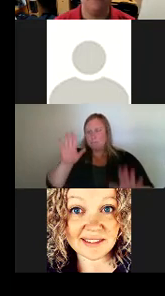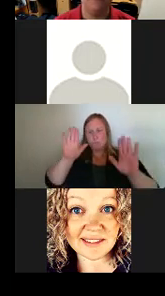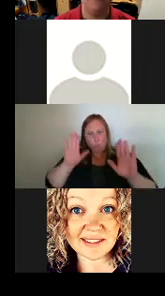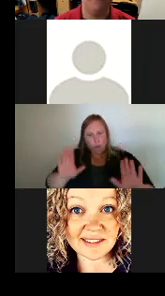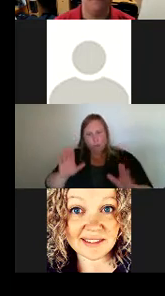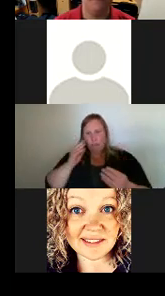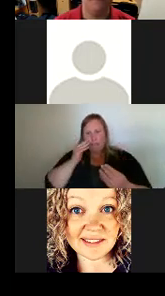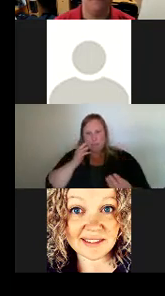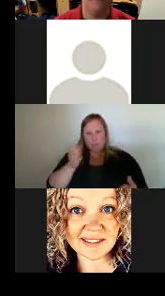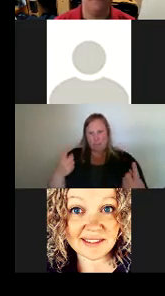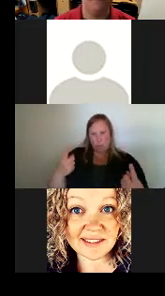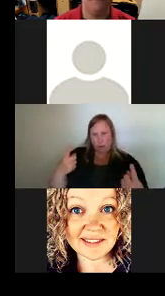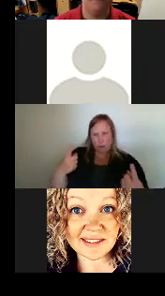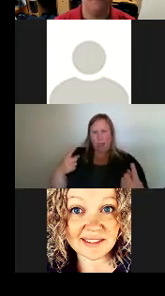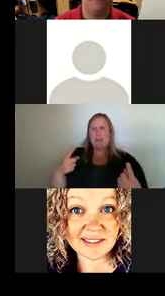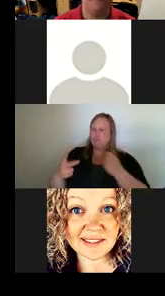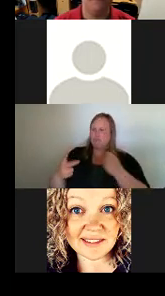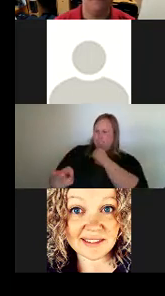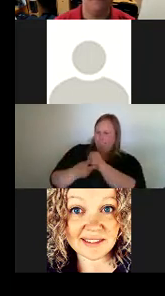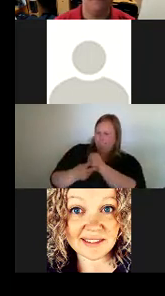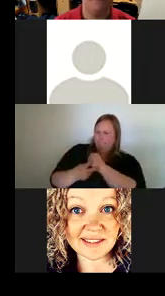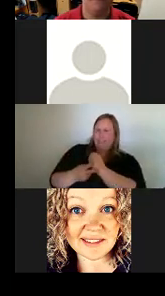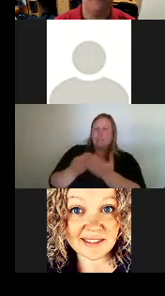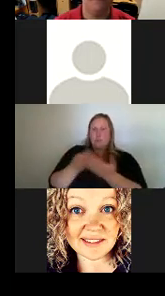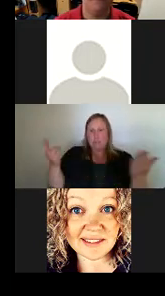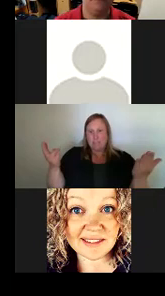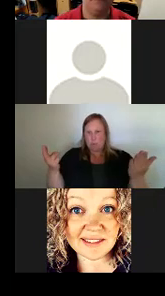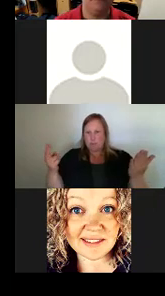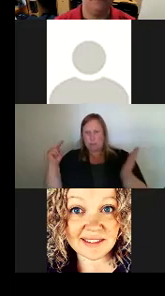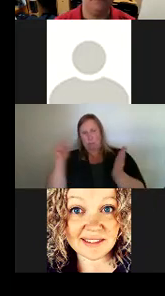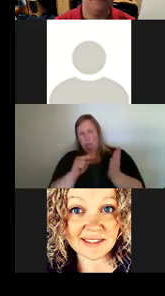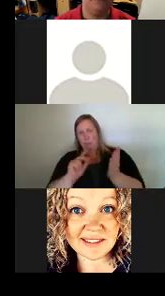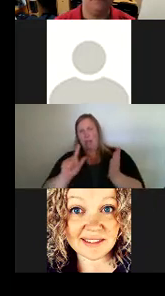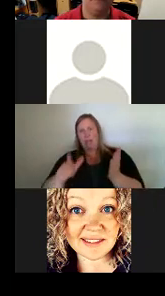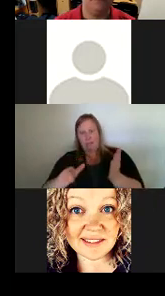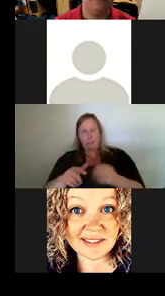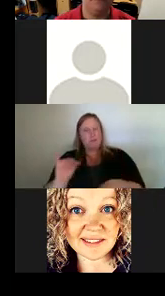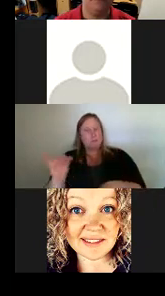EVERYONE WILL BE ABLE TO USE. THANK YOU TO EVERYONE ATTENDING.